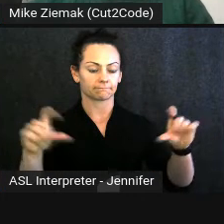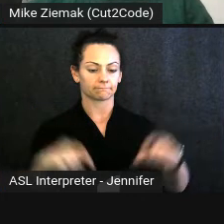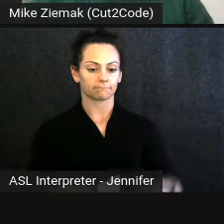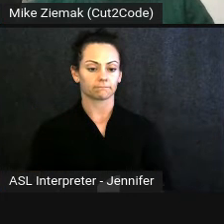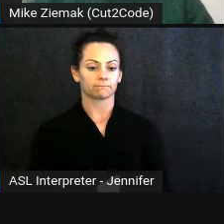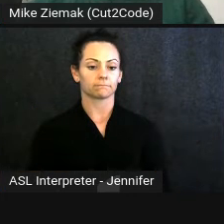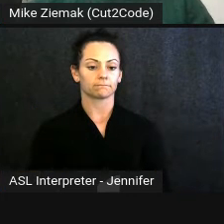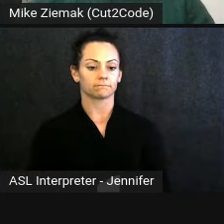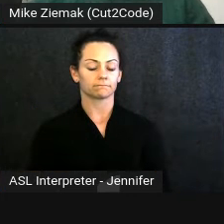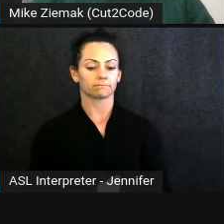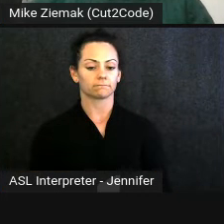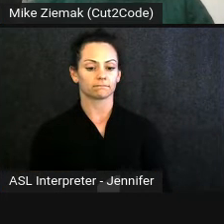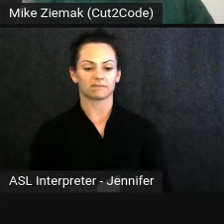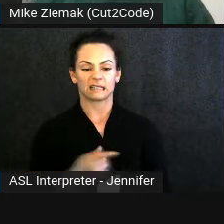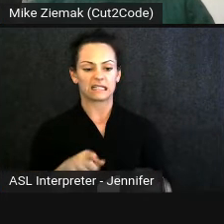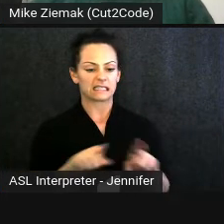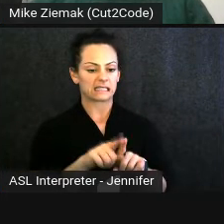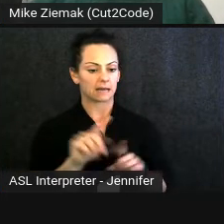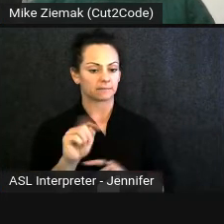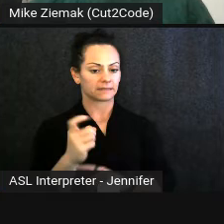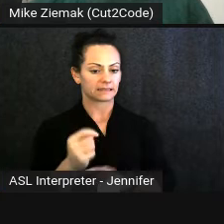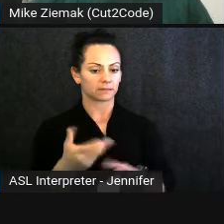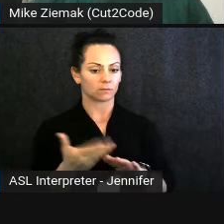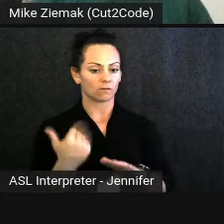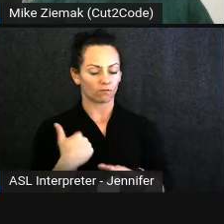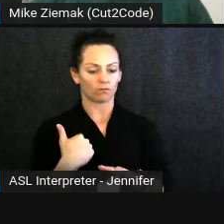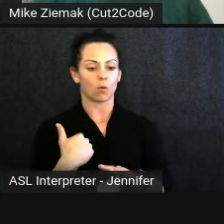Let's make it Heading 1.